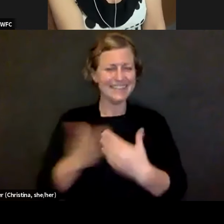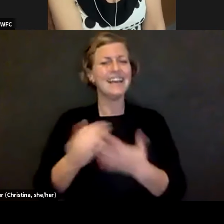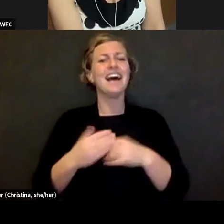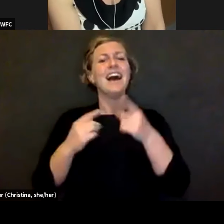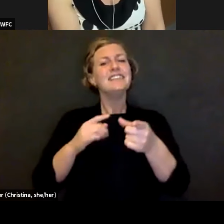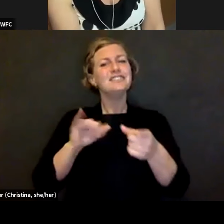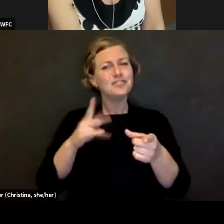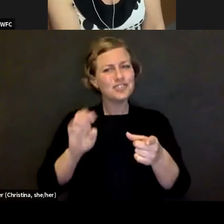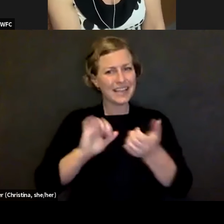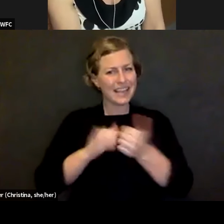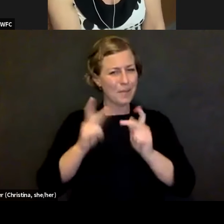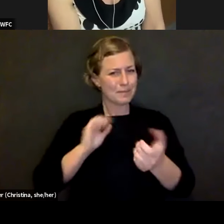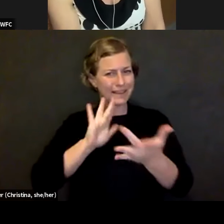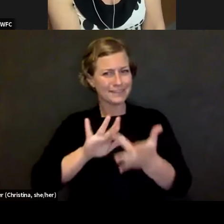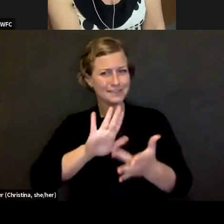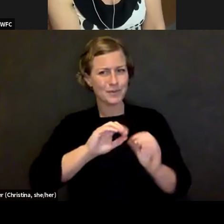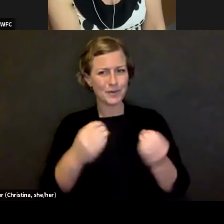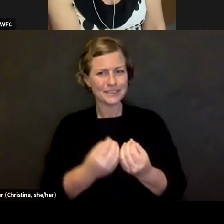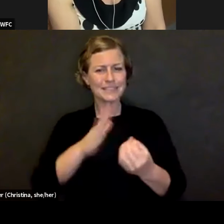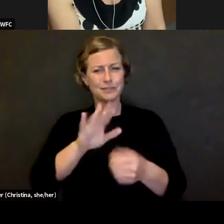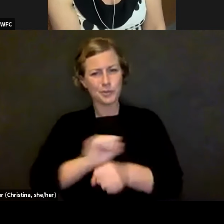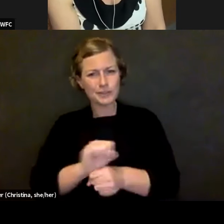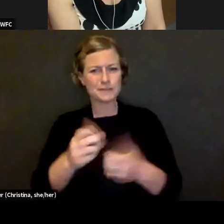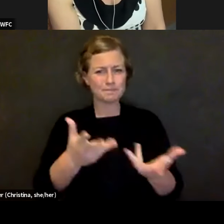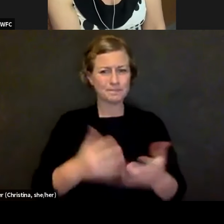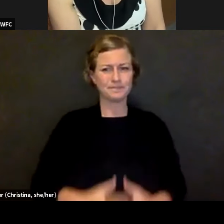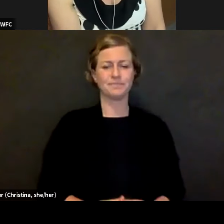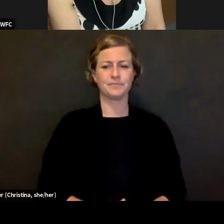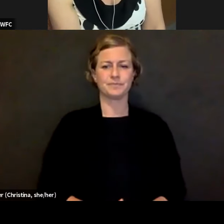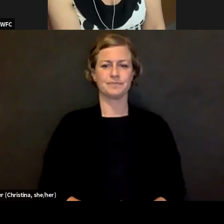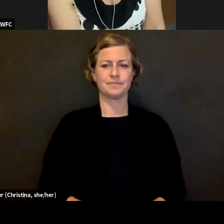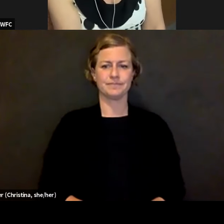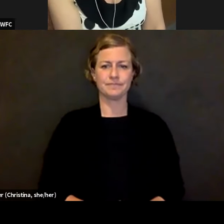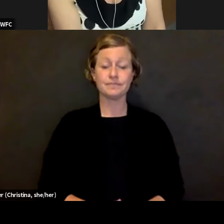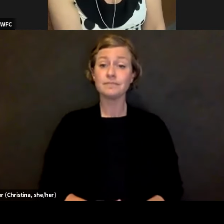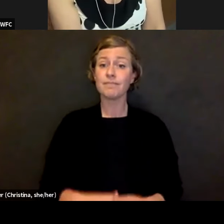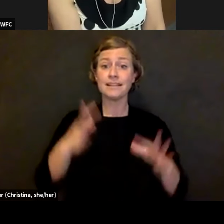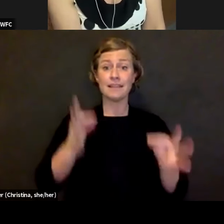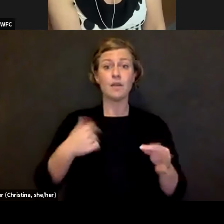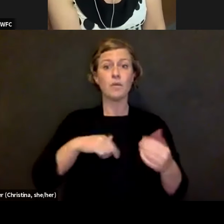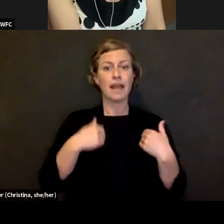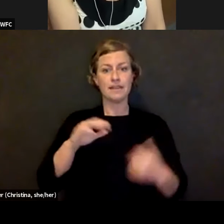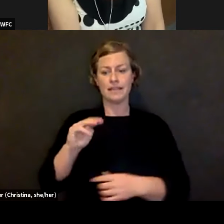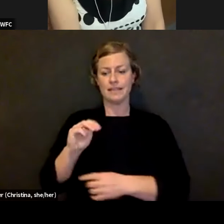Three times on the mute button this hour. It's a record. Jake, how about you? How can people